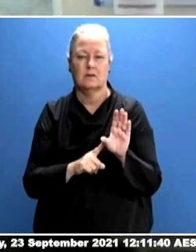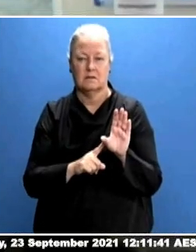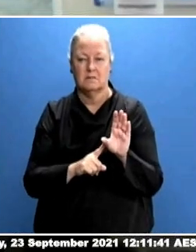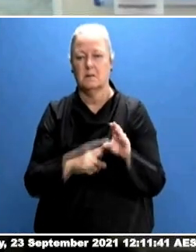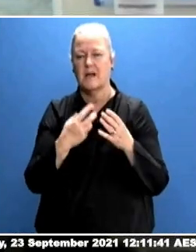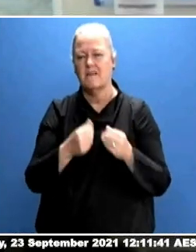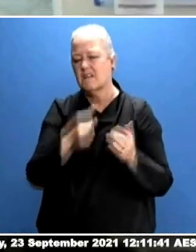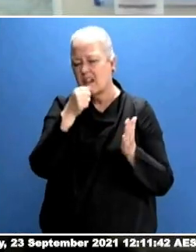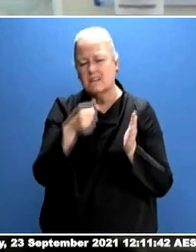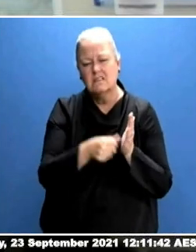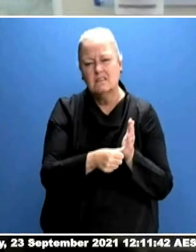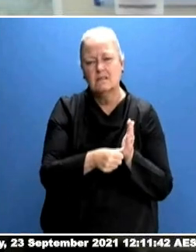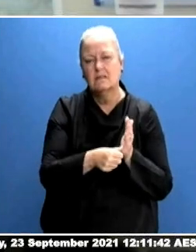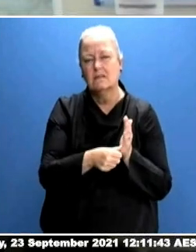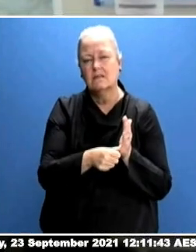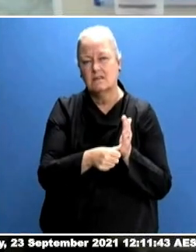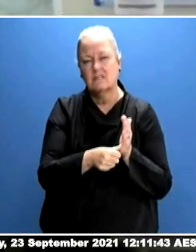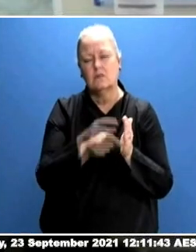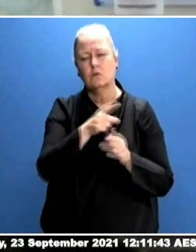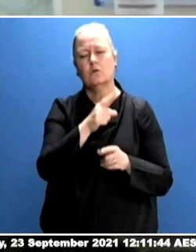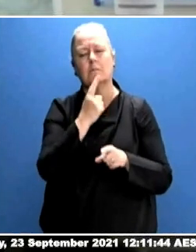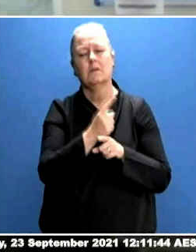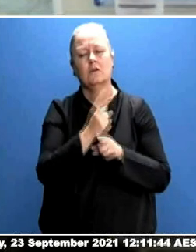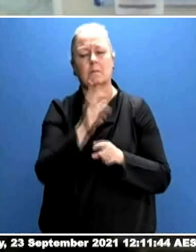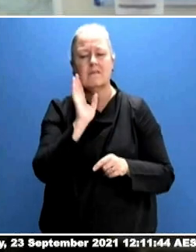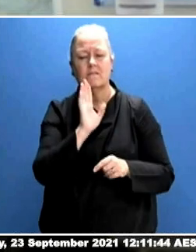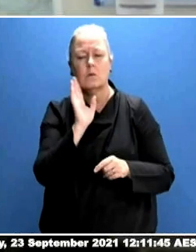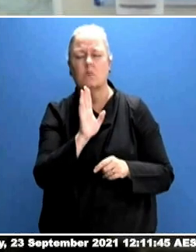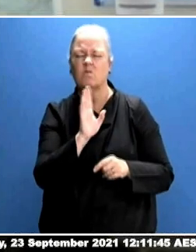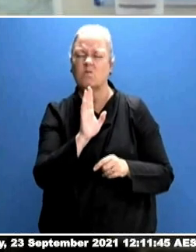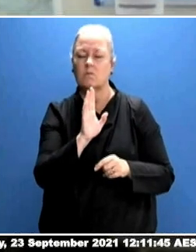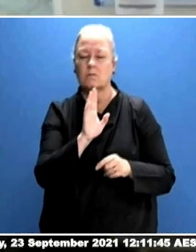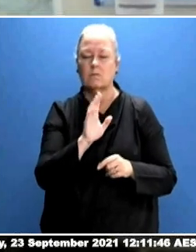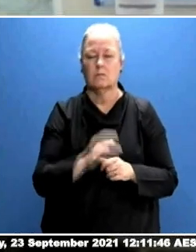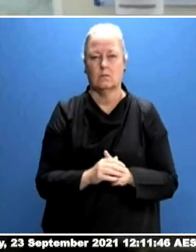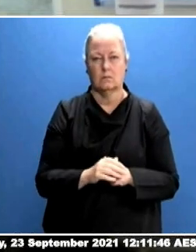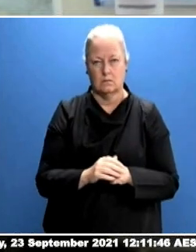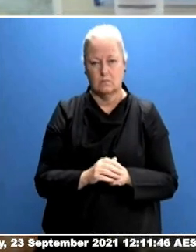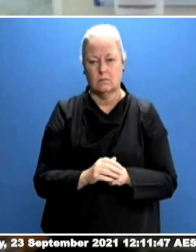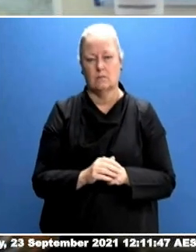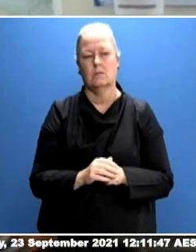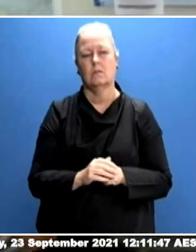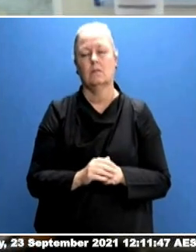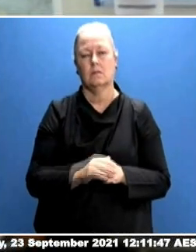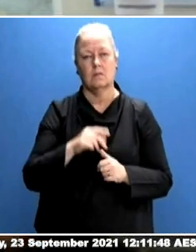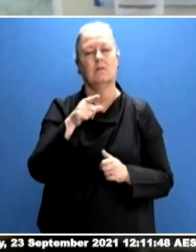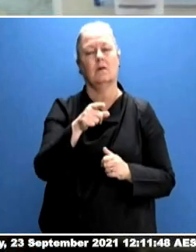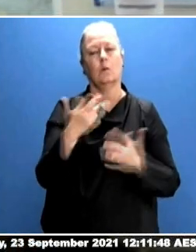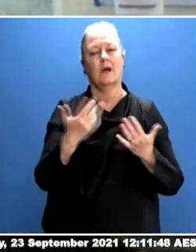but no invitation or discussion about contributing to the development of a bill.